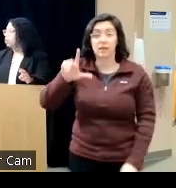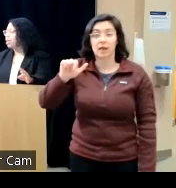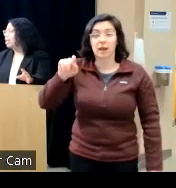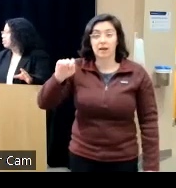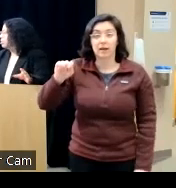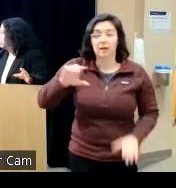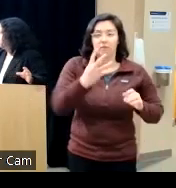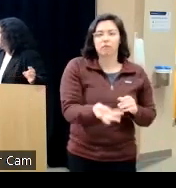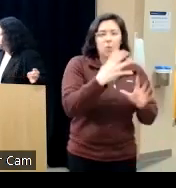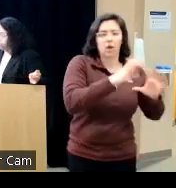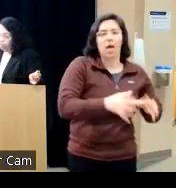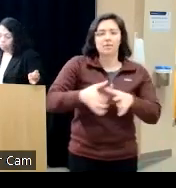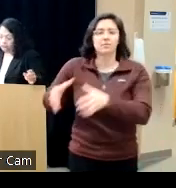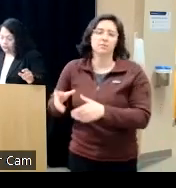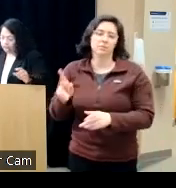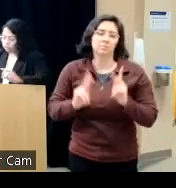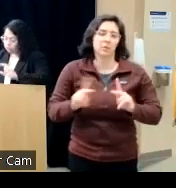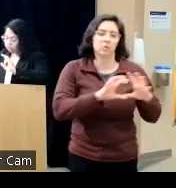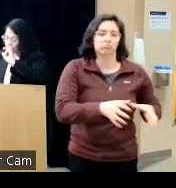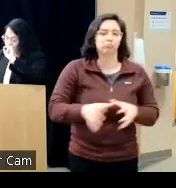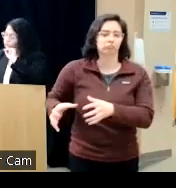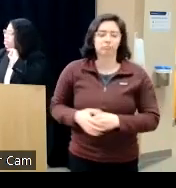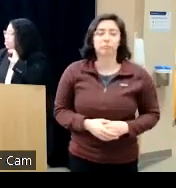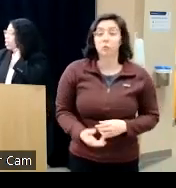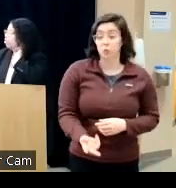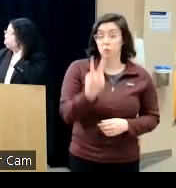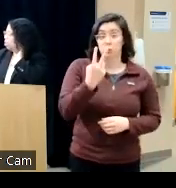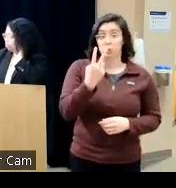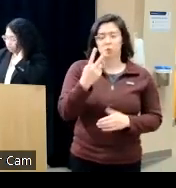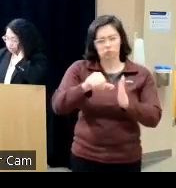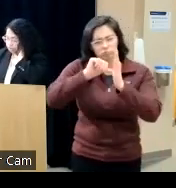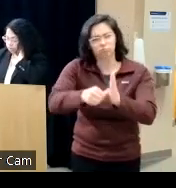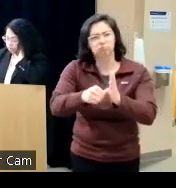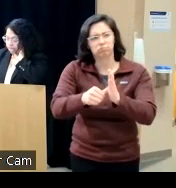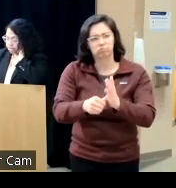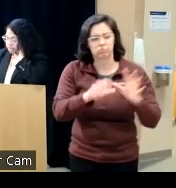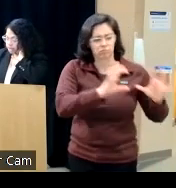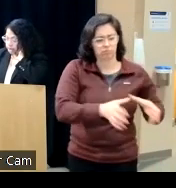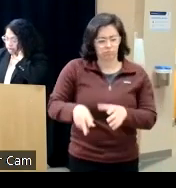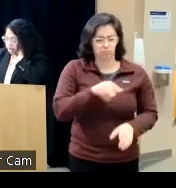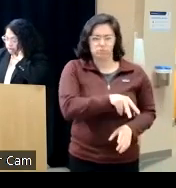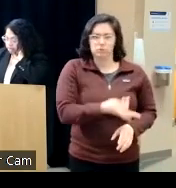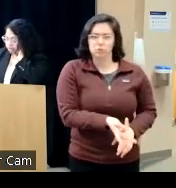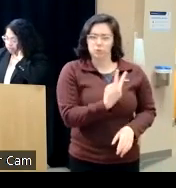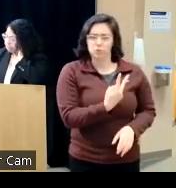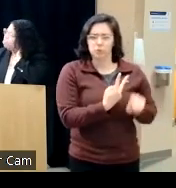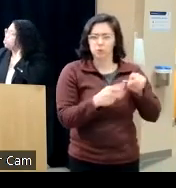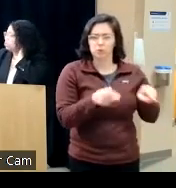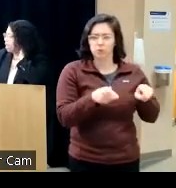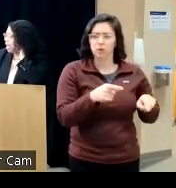there were four classes of individuals and the two that stood out the most were this typical